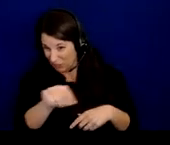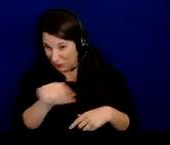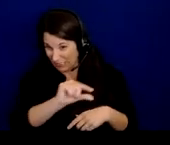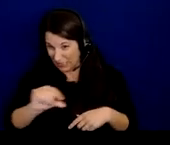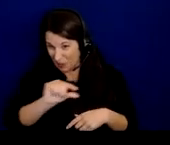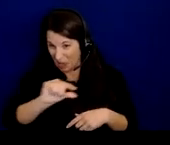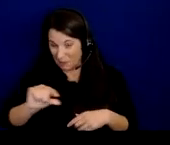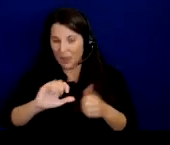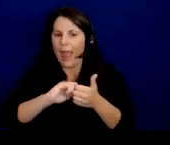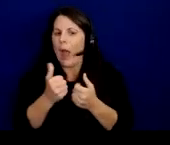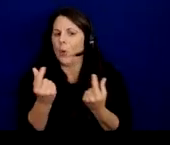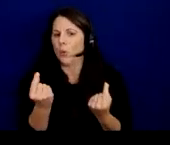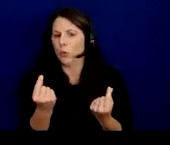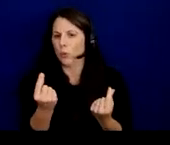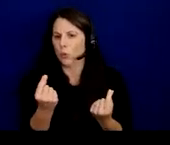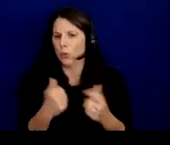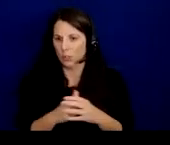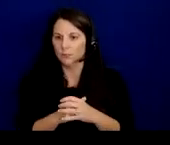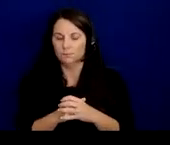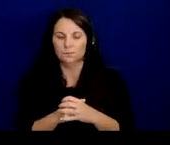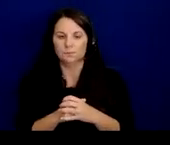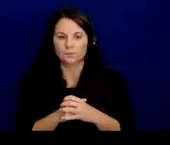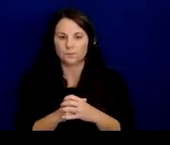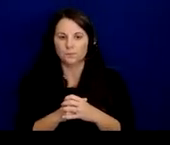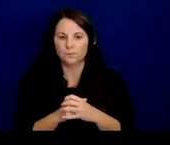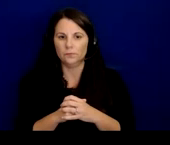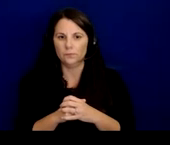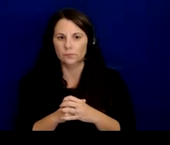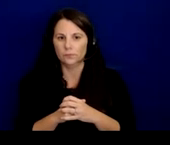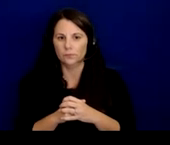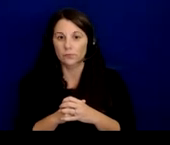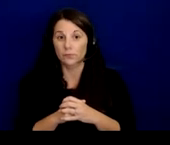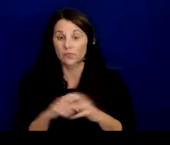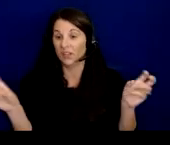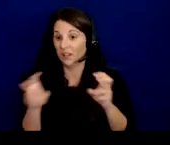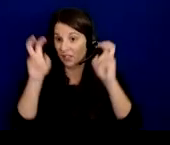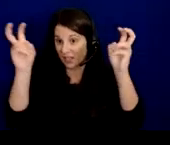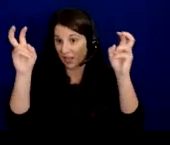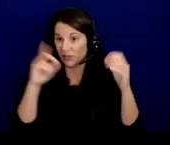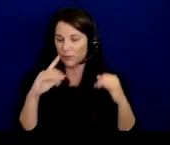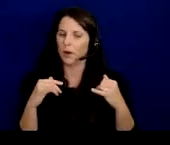again, the title is about modernizing the traditional service learning model.